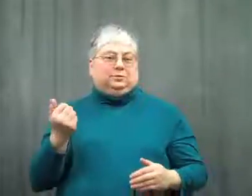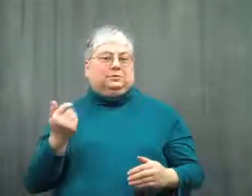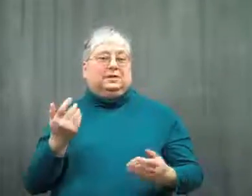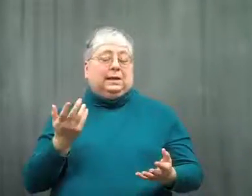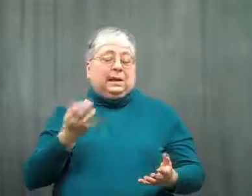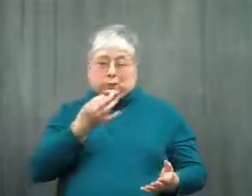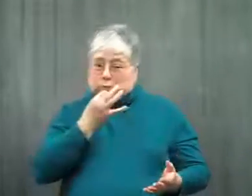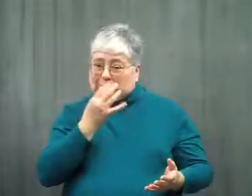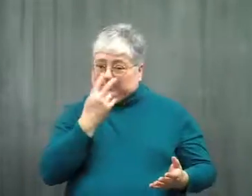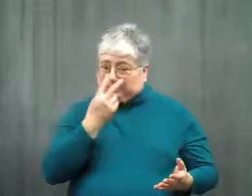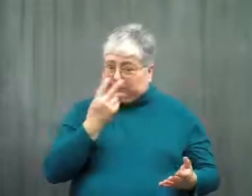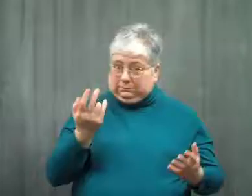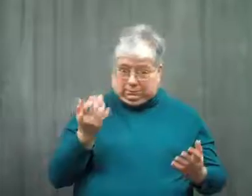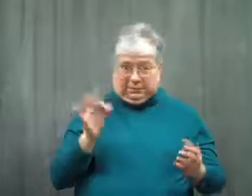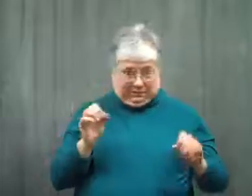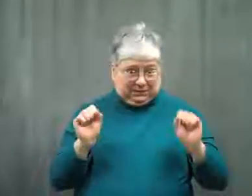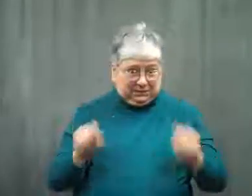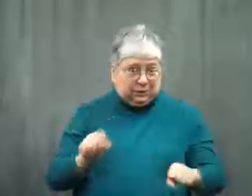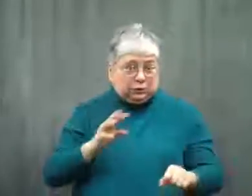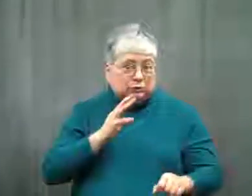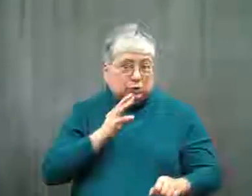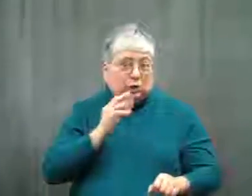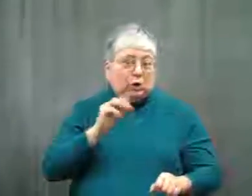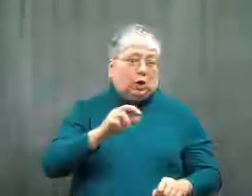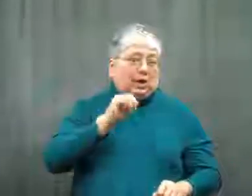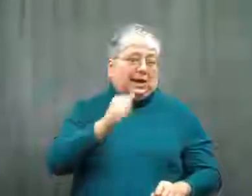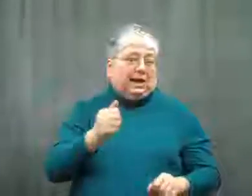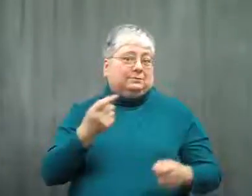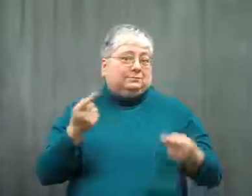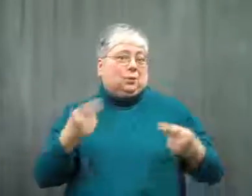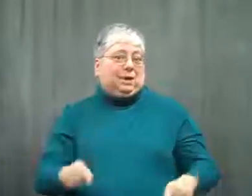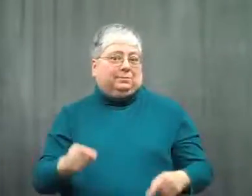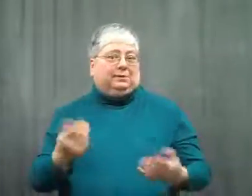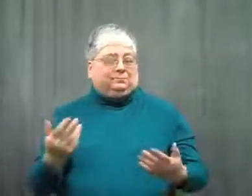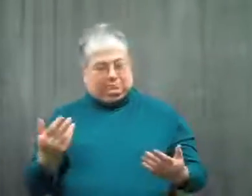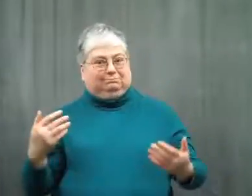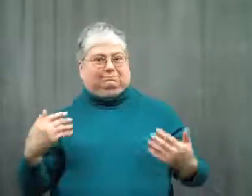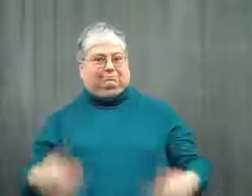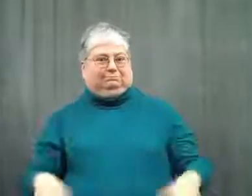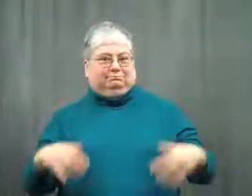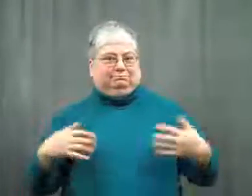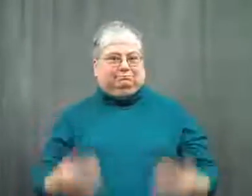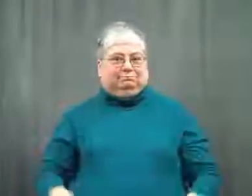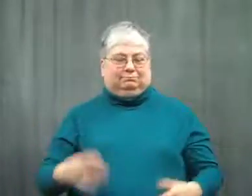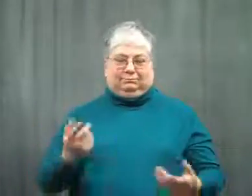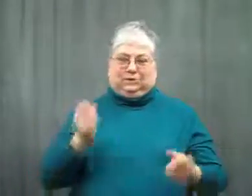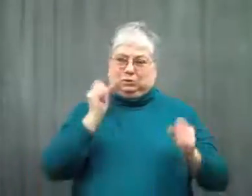They'll be able to determine soon if she is able to talk or not.